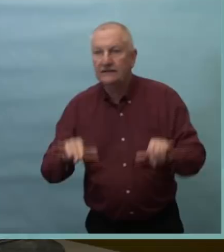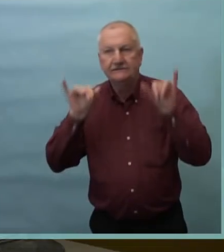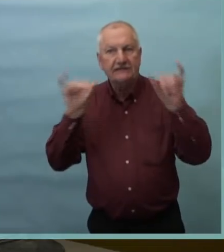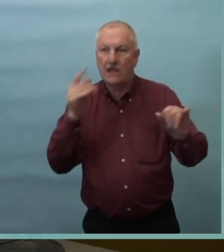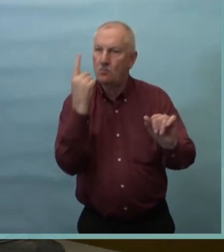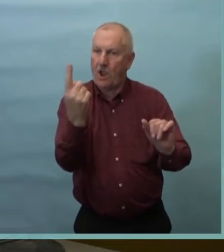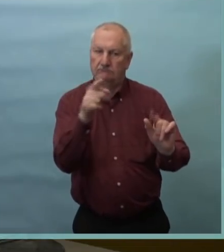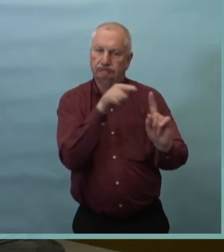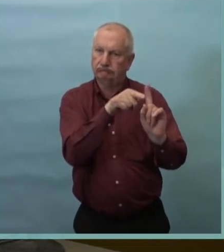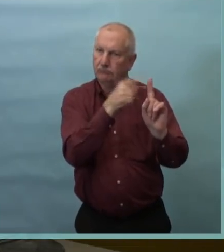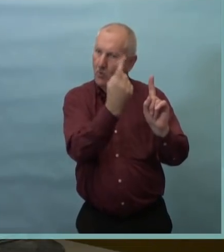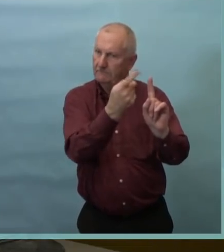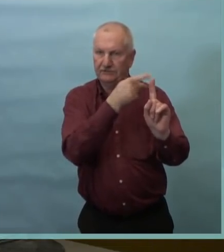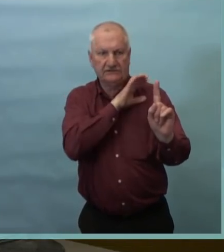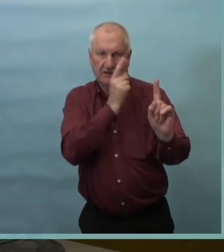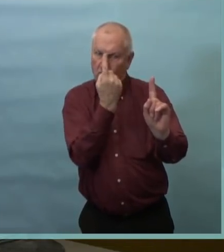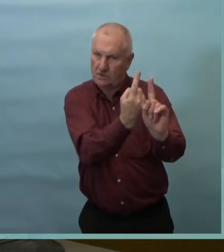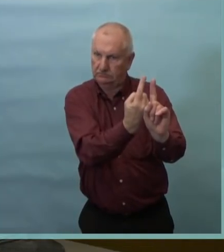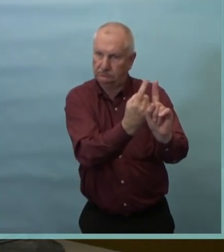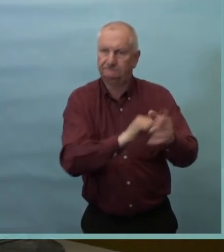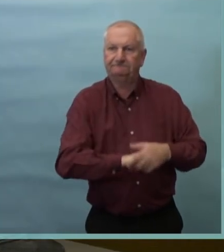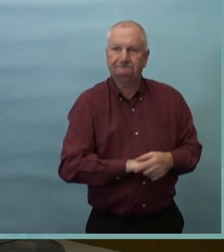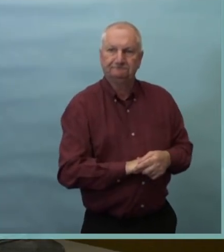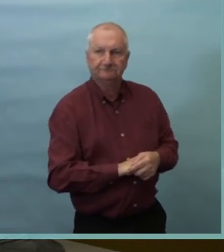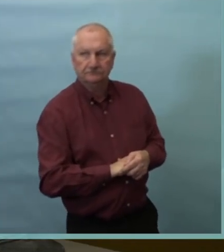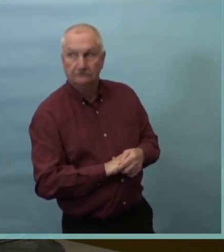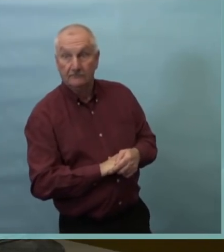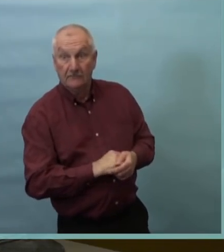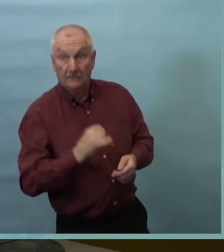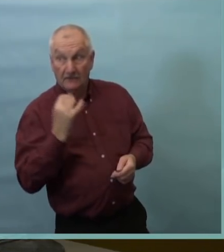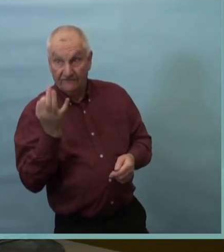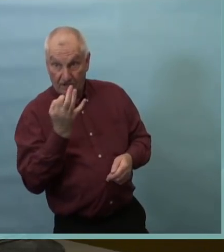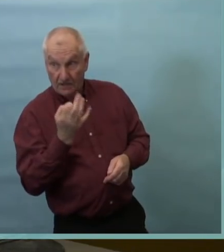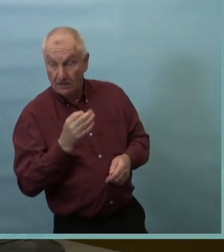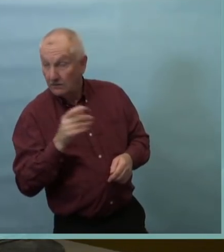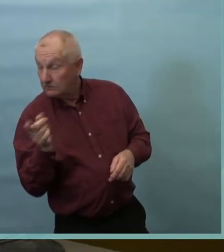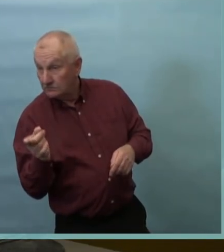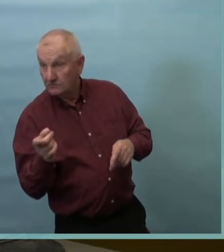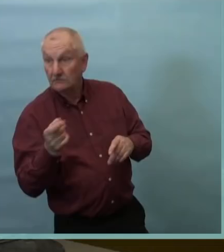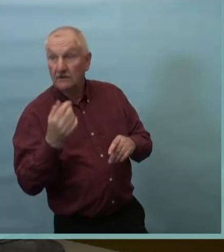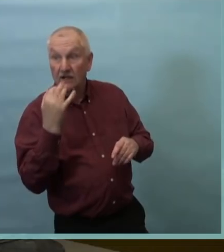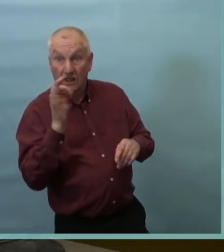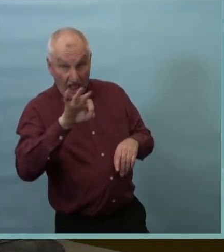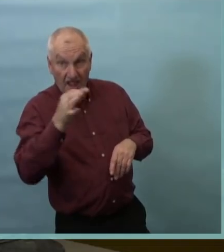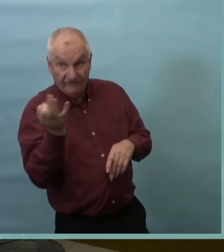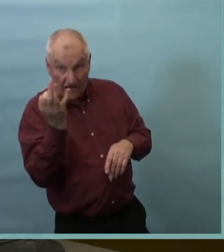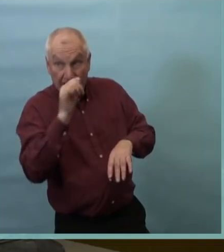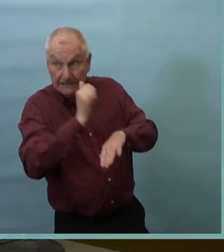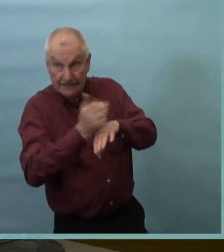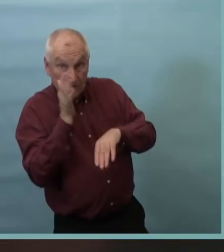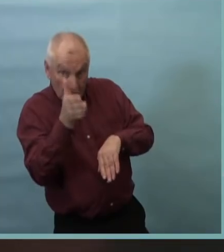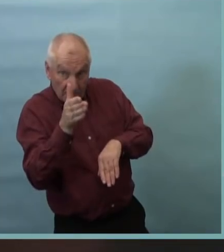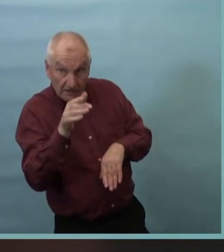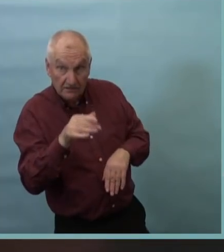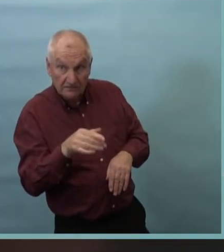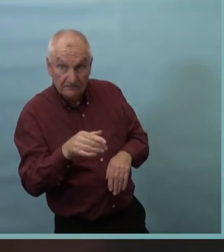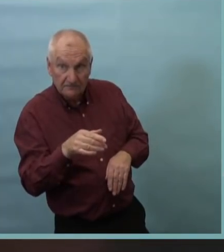heard from workers they have no idea what's going on but there is something happening and it will happen by Friday yeah that's what we're aiming for so